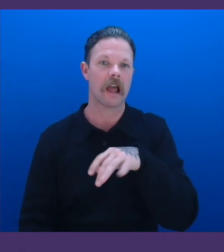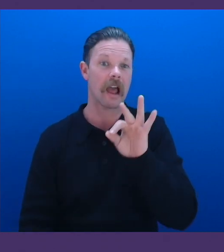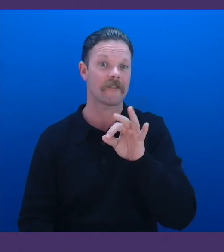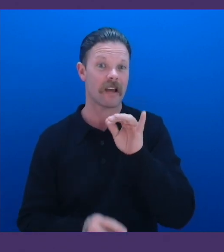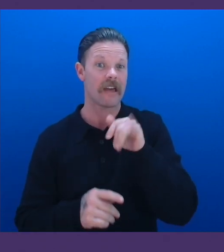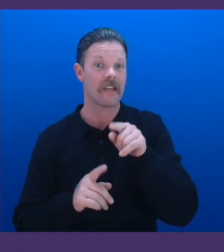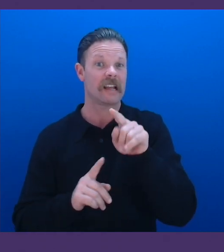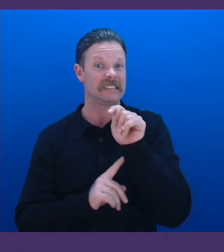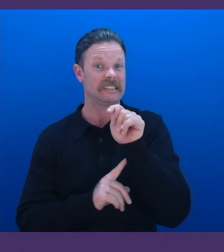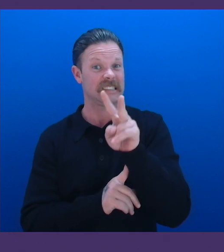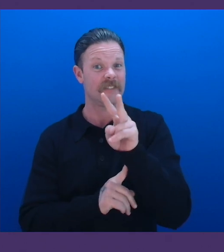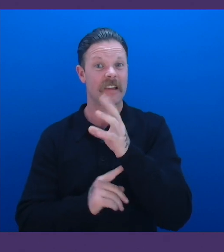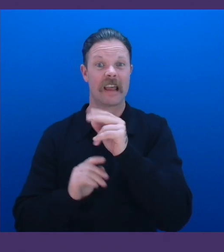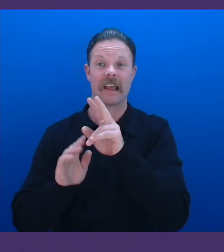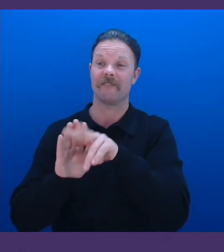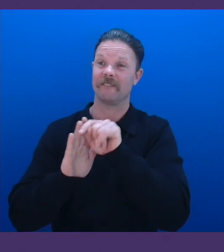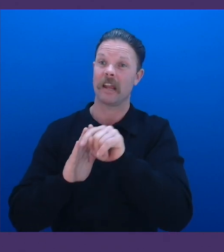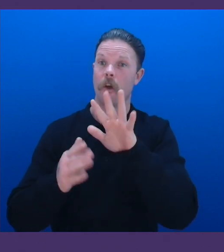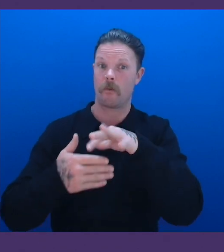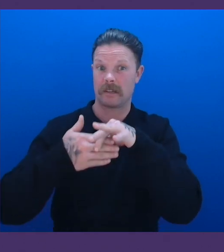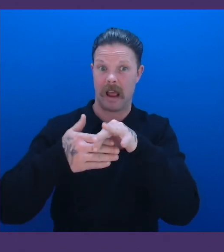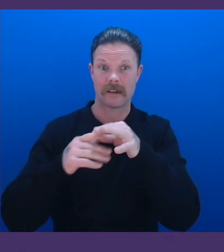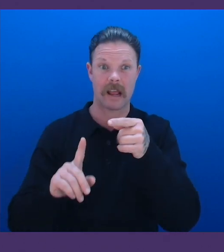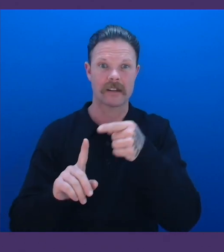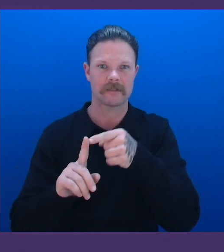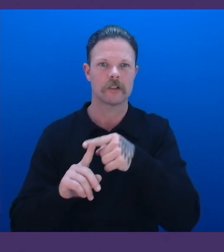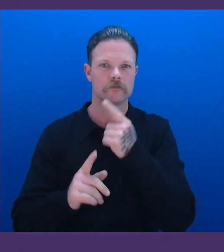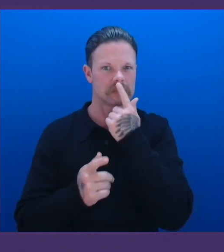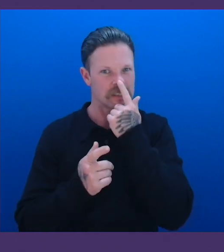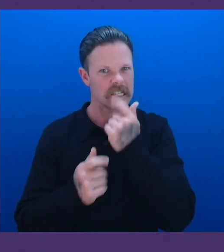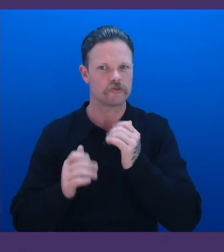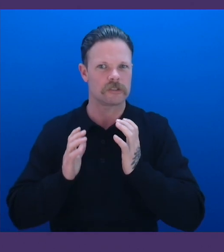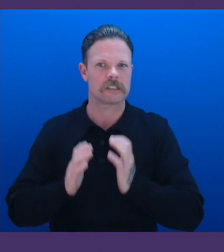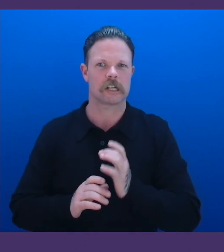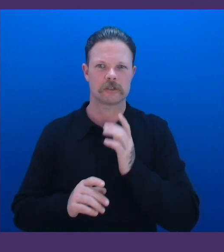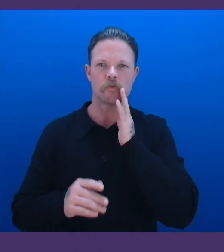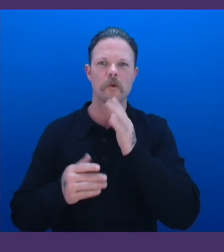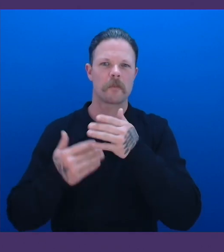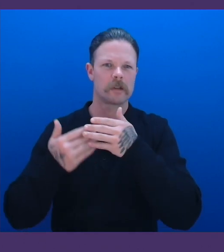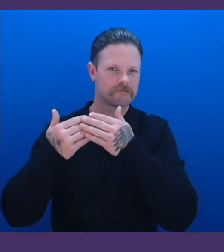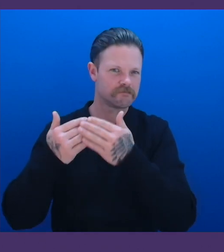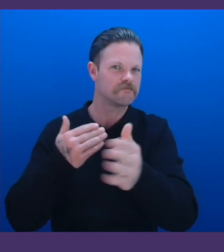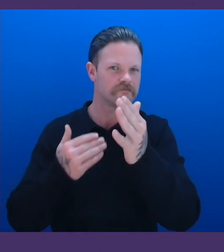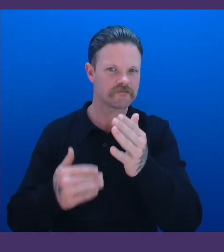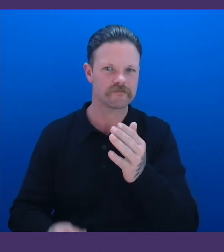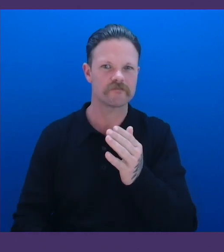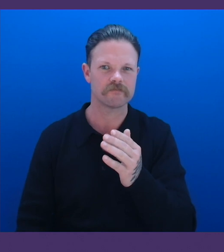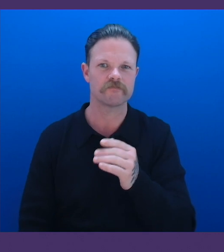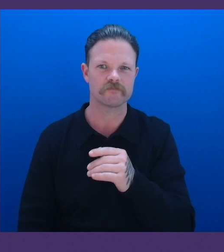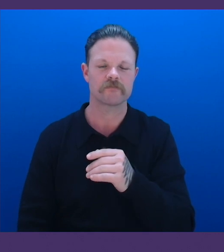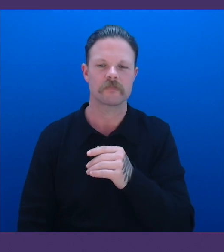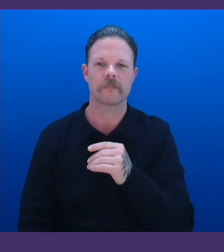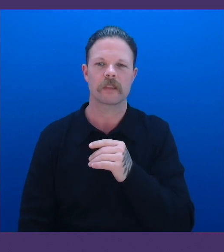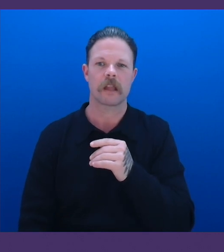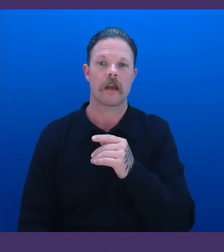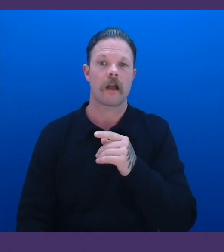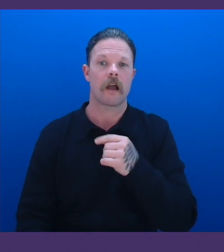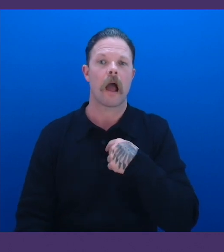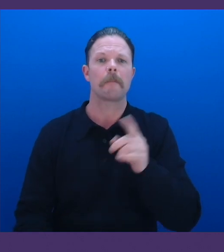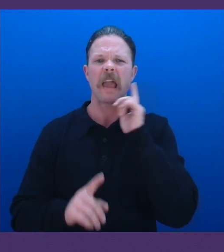that space have been really keen to move forward. Conversely though, I'm hearing very, very little from consumers